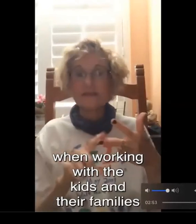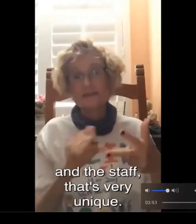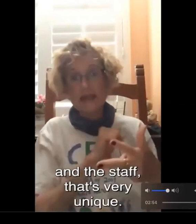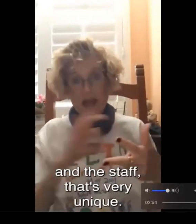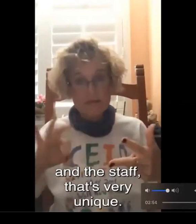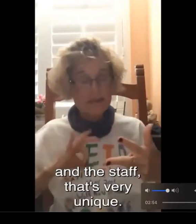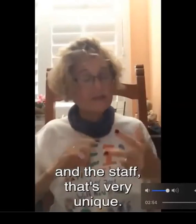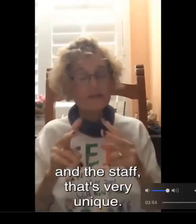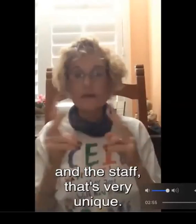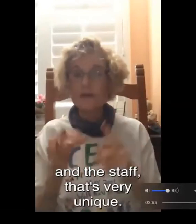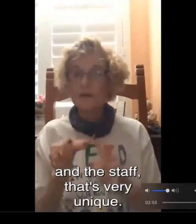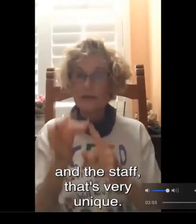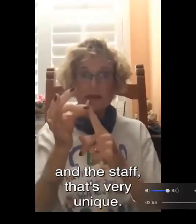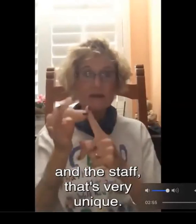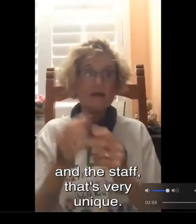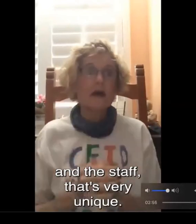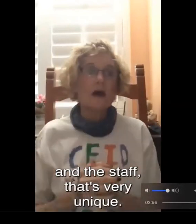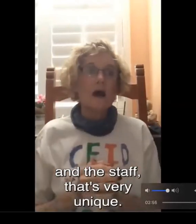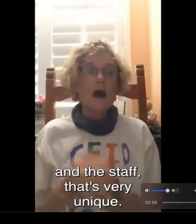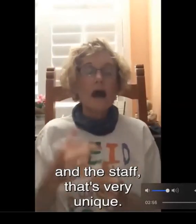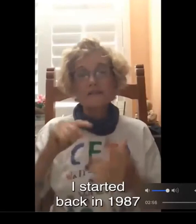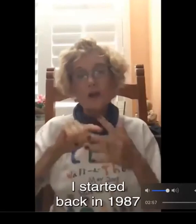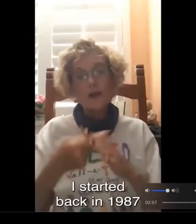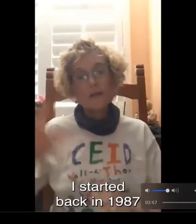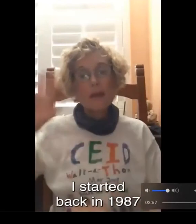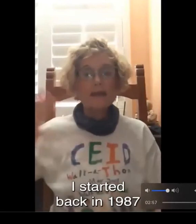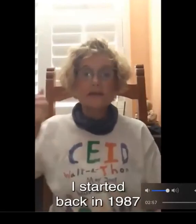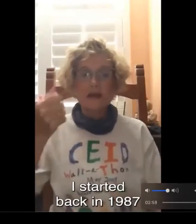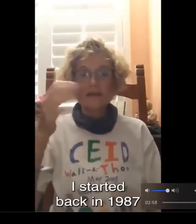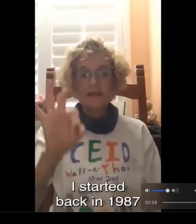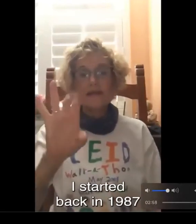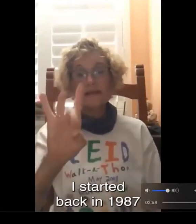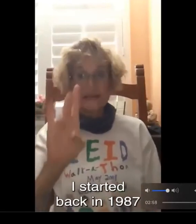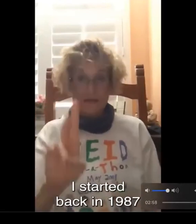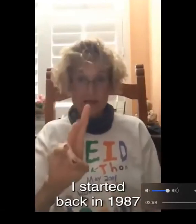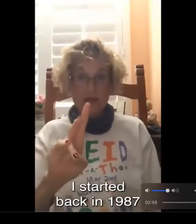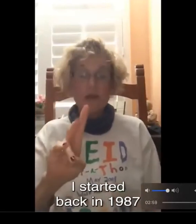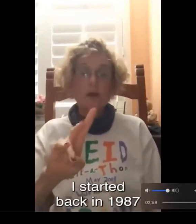and the staff that's very unique. I started back in 1987,